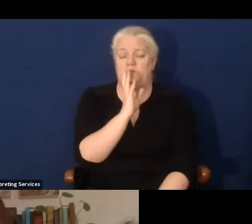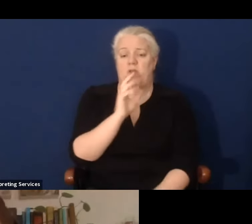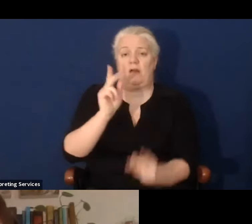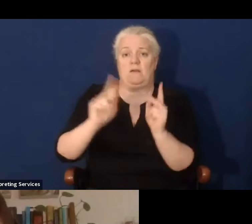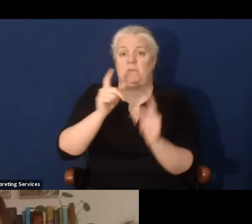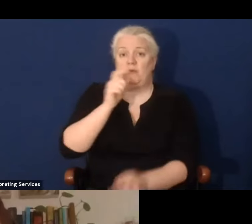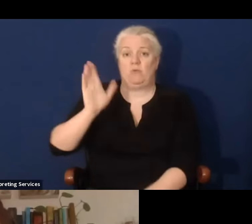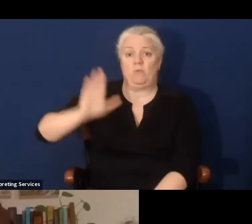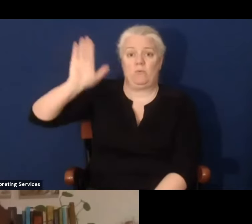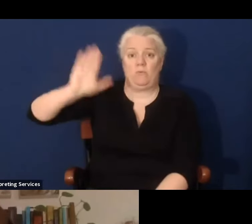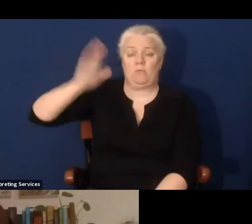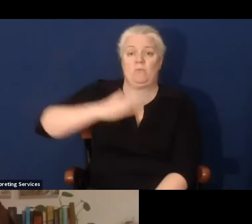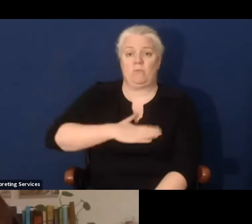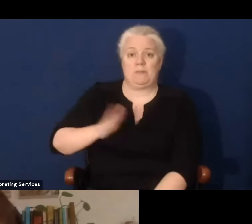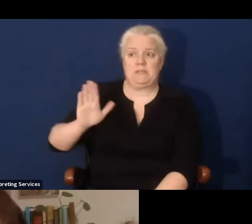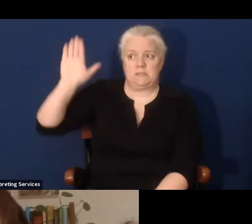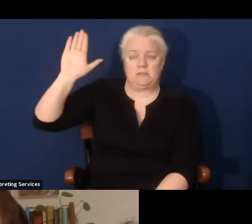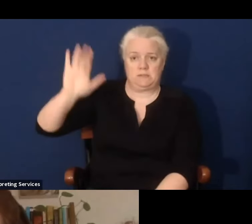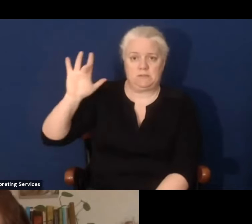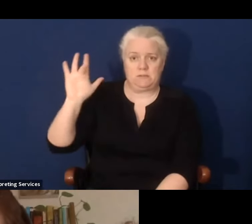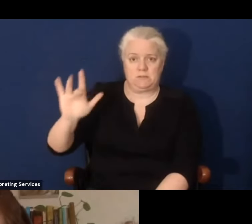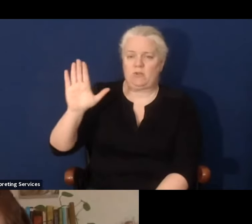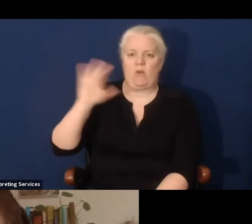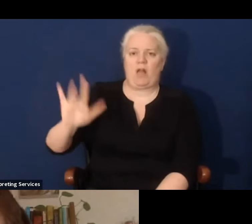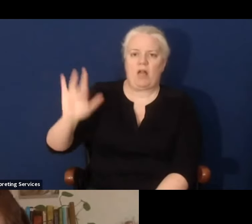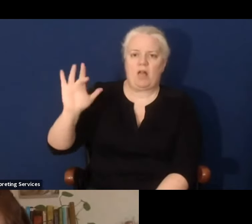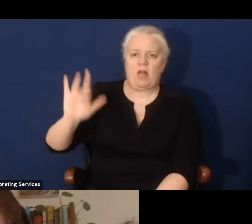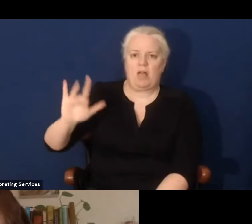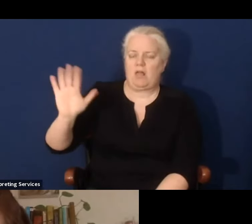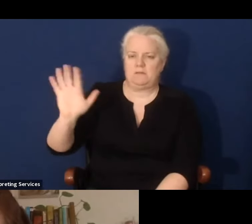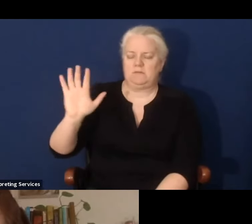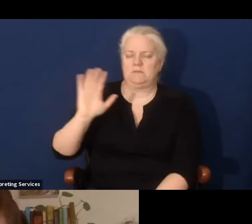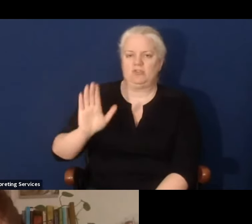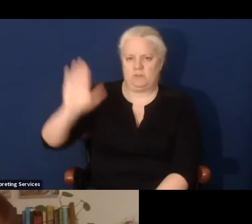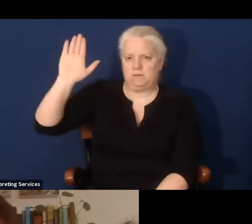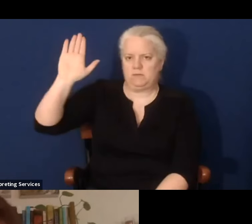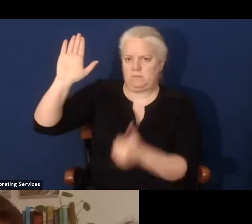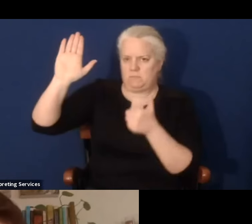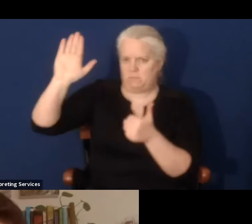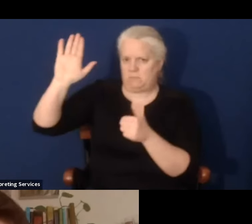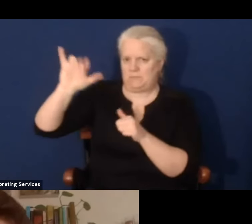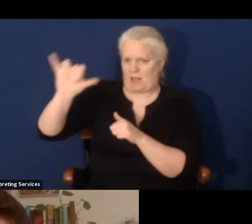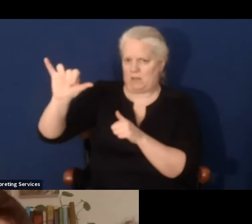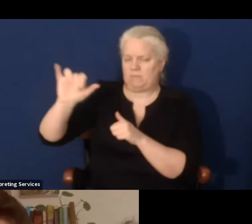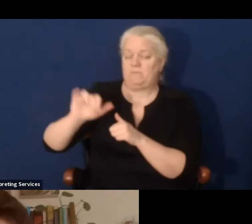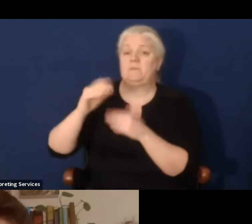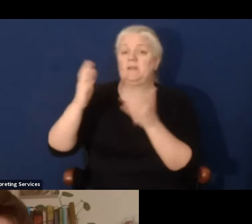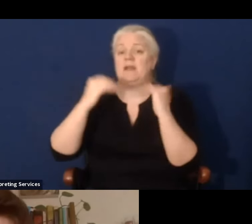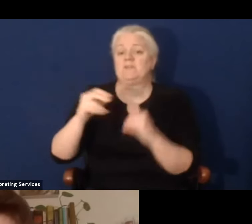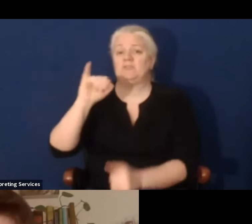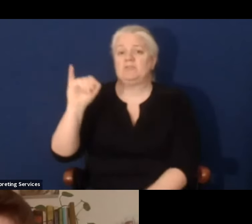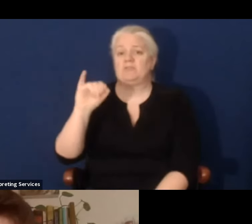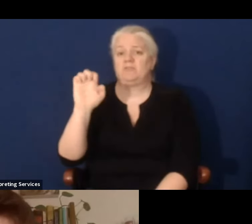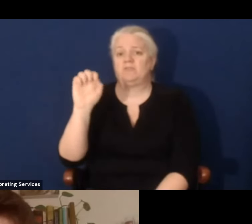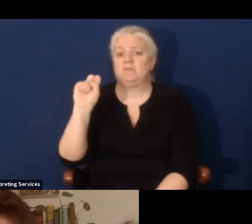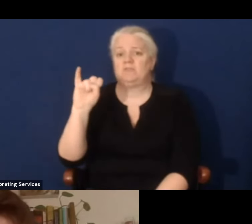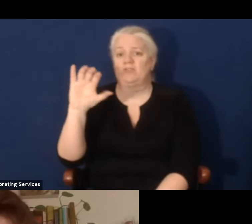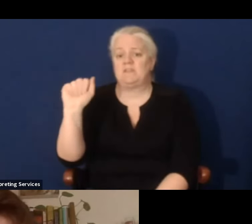hands up, keep your hands up don't toggle them because you'll go to the bottom of the list. Next we're going to hear from Jessica Tamber.